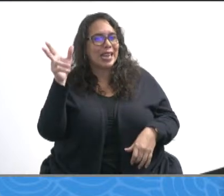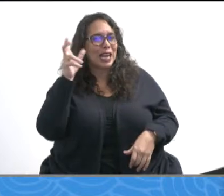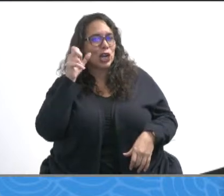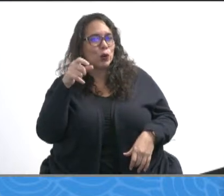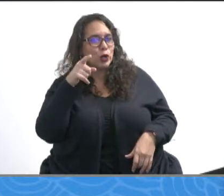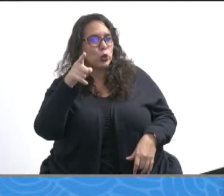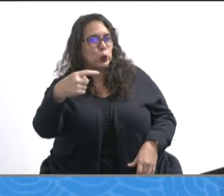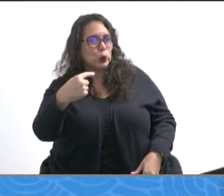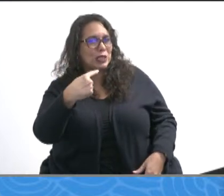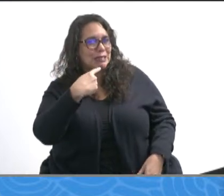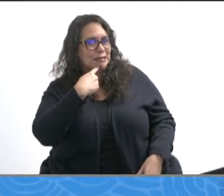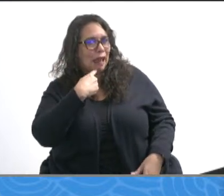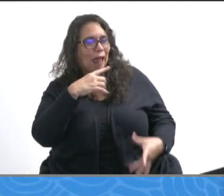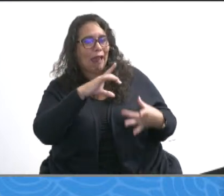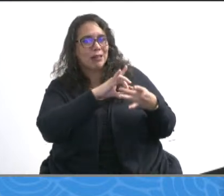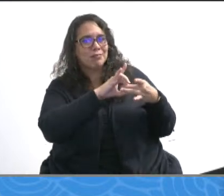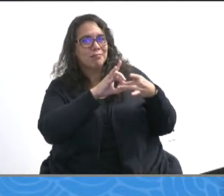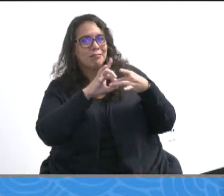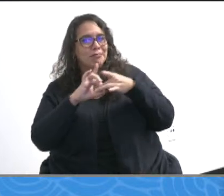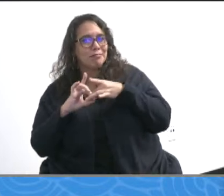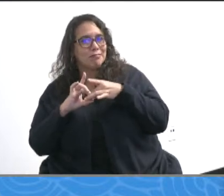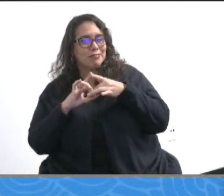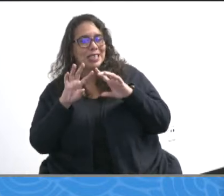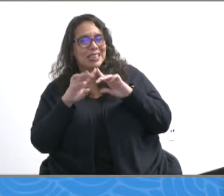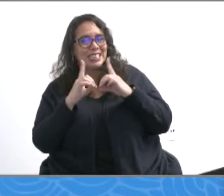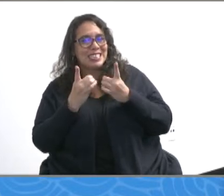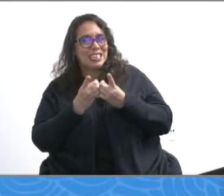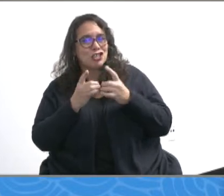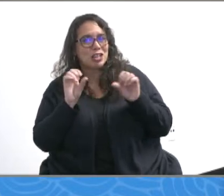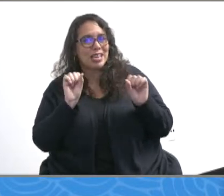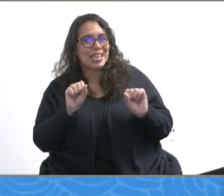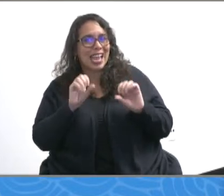in accordance with what our district can do with these one time funds